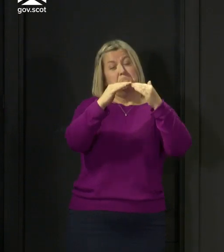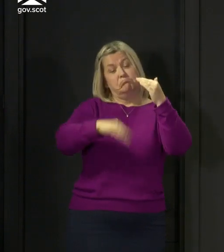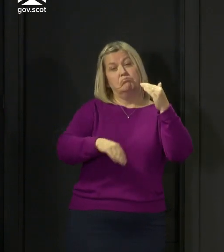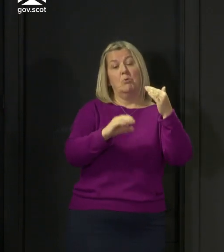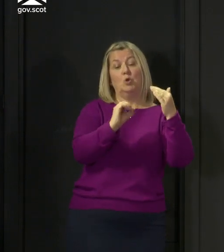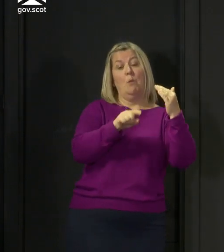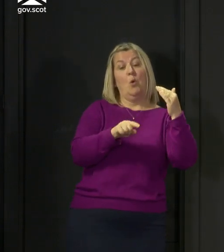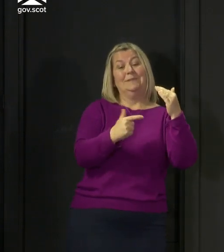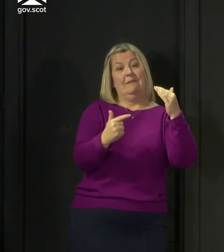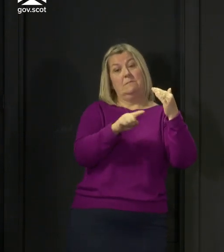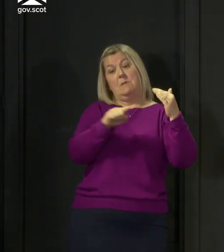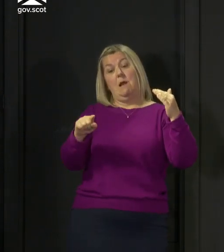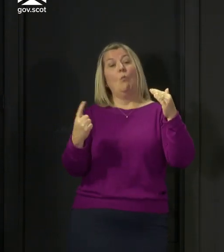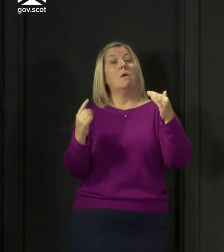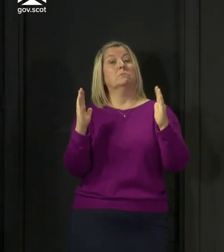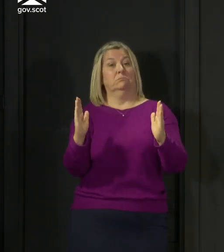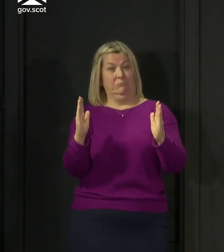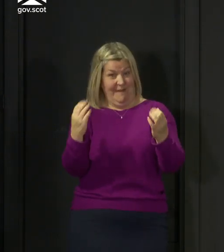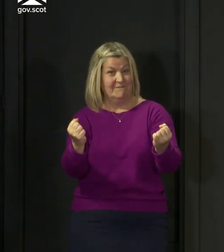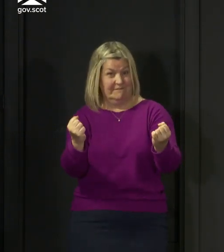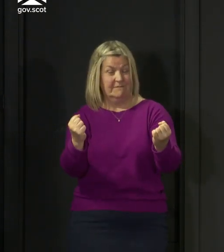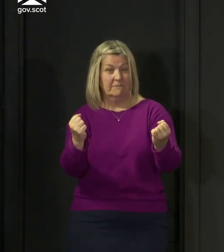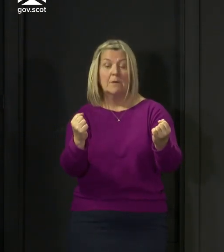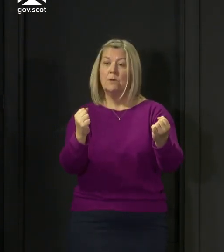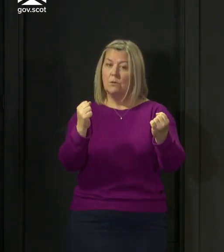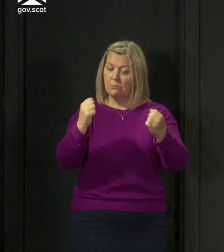and 1, and we will continue to look at the data to see how that changes. Remember, at